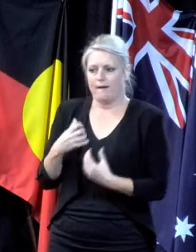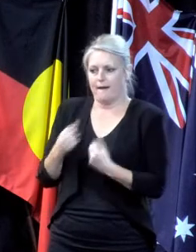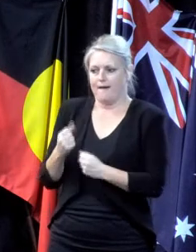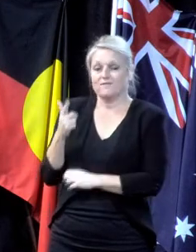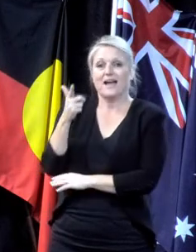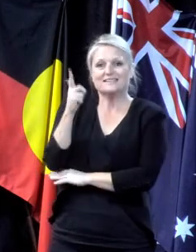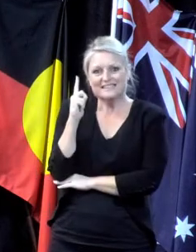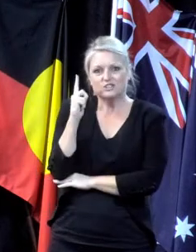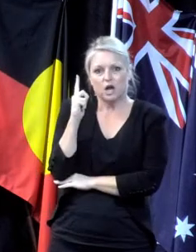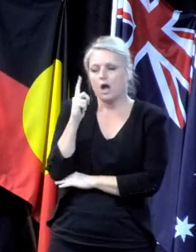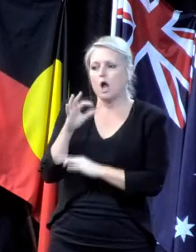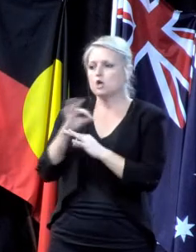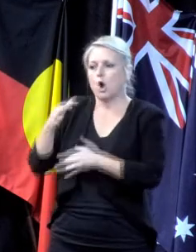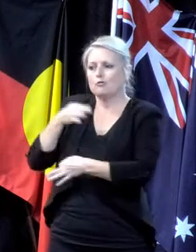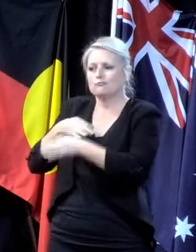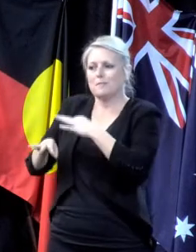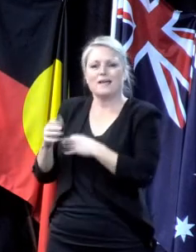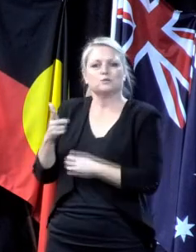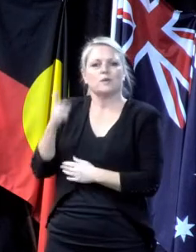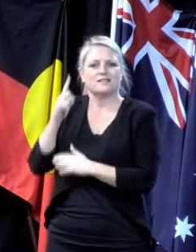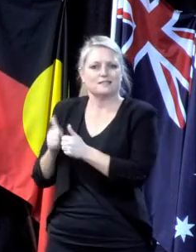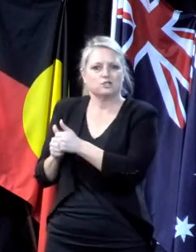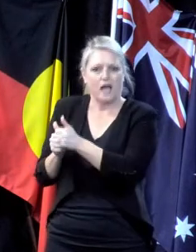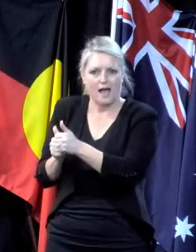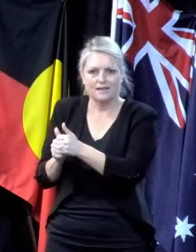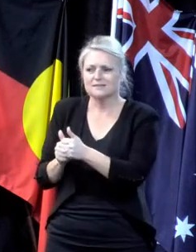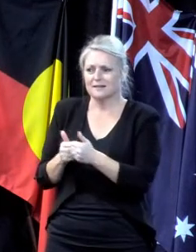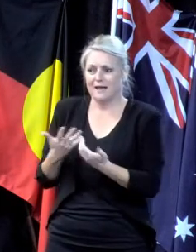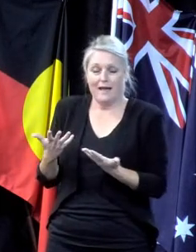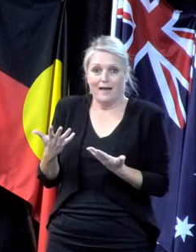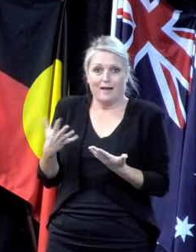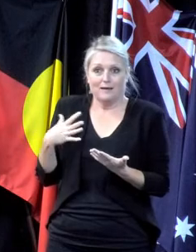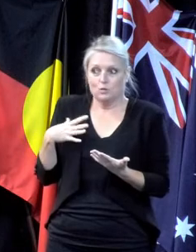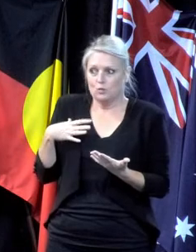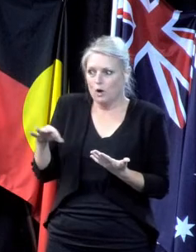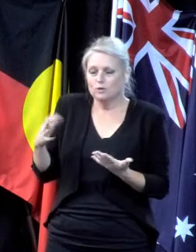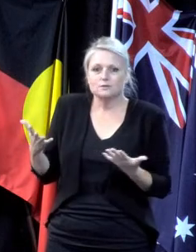aide? Why shouldn’t our children with a disability be – sorry, to a teacher